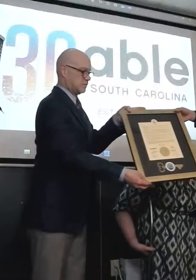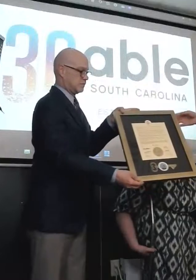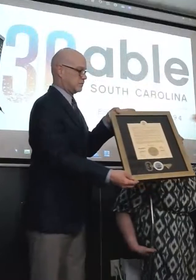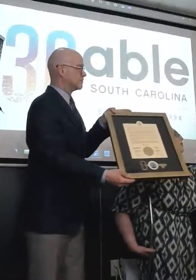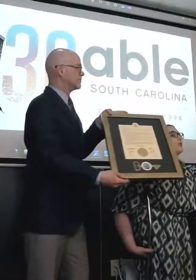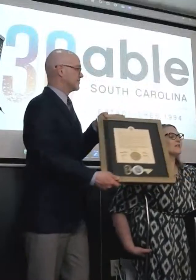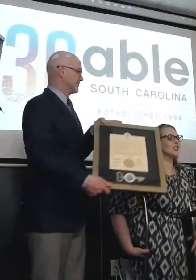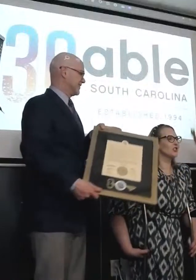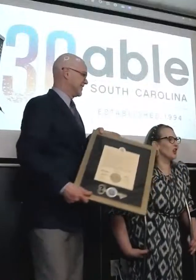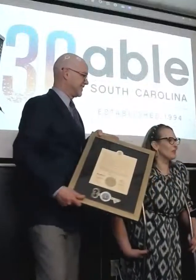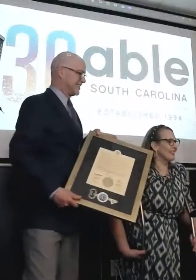Chairman